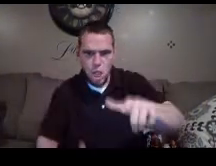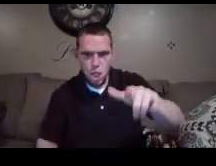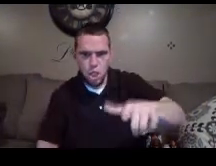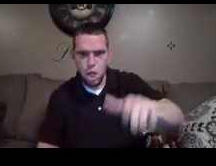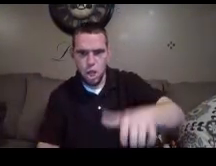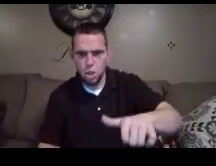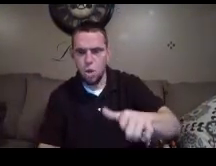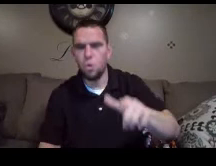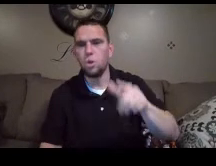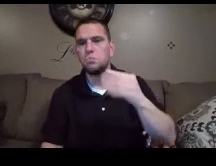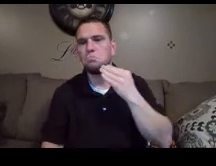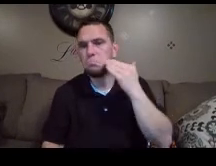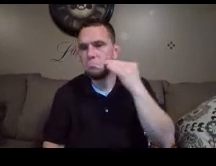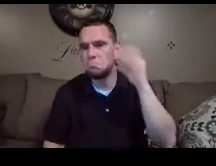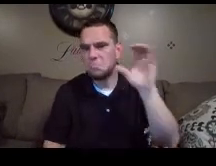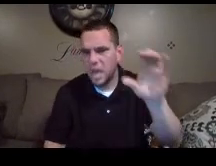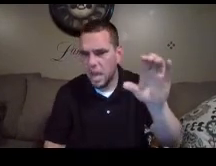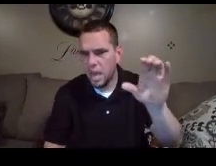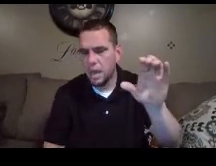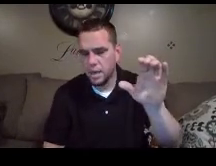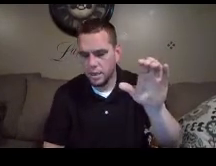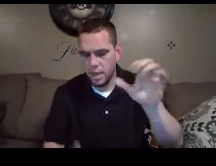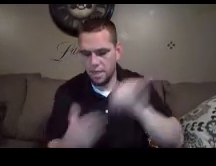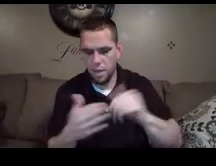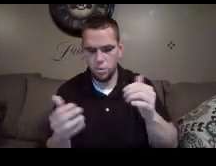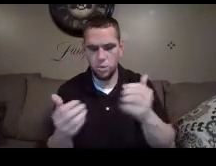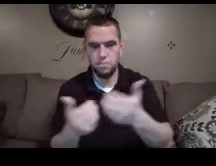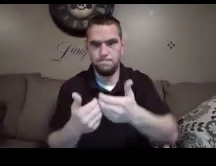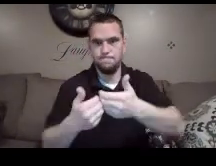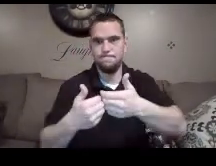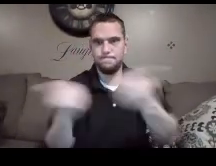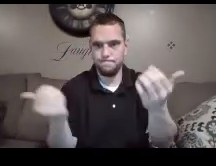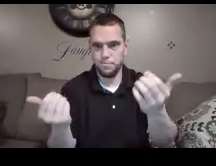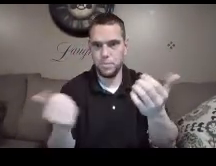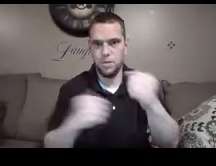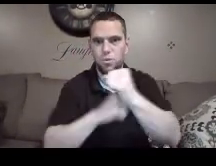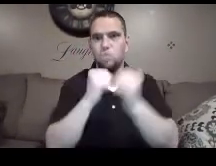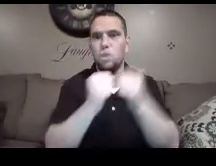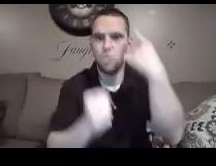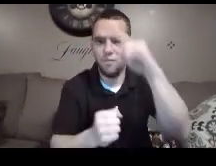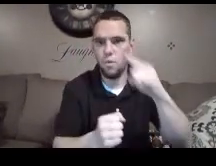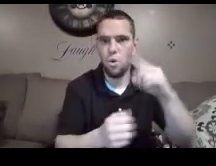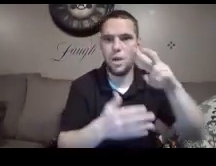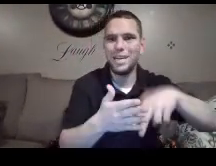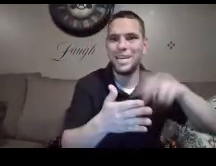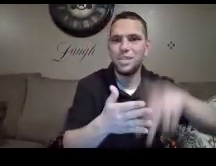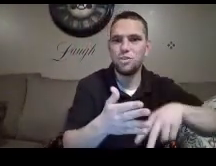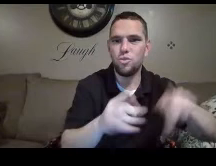it off structurally for screen readers and also in the navigation and table of contents.